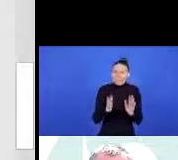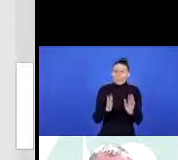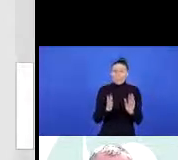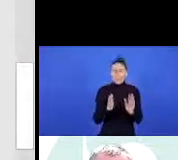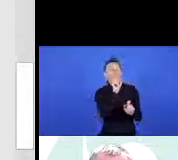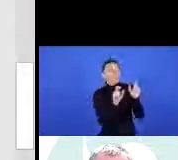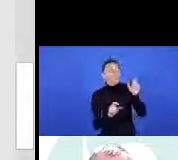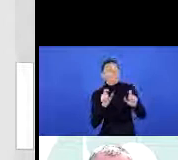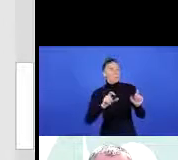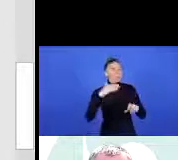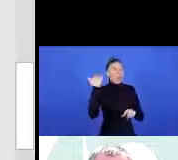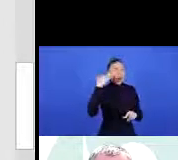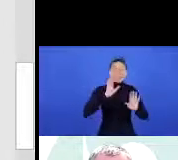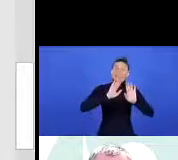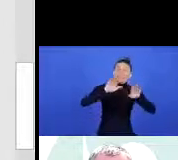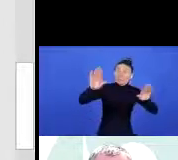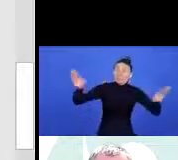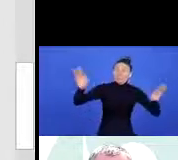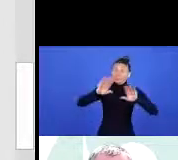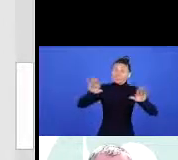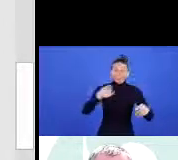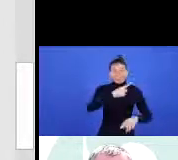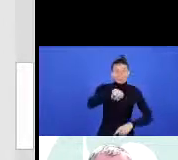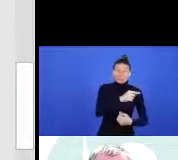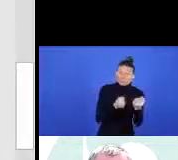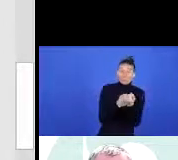implants were relatively new, and we needed to amplify